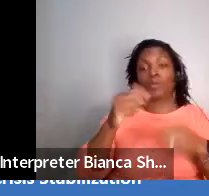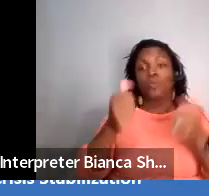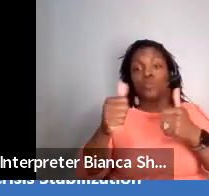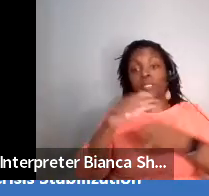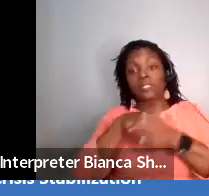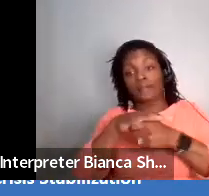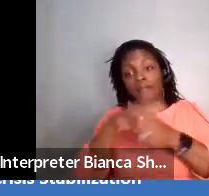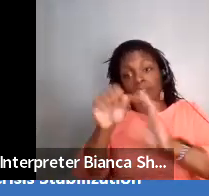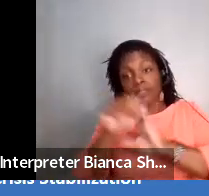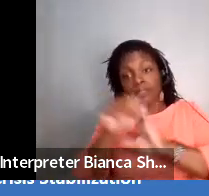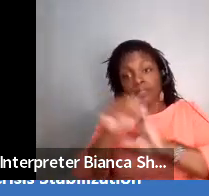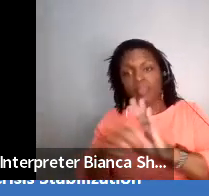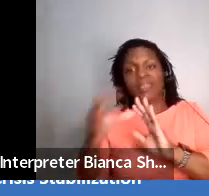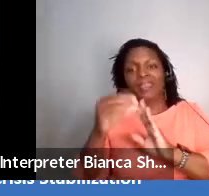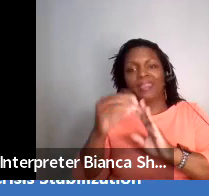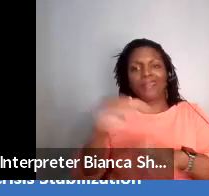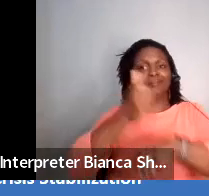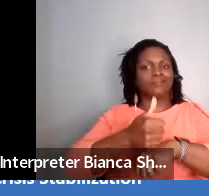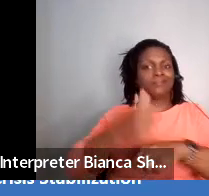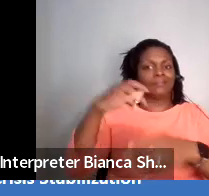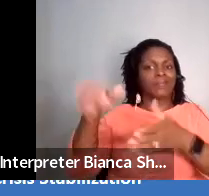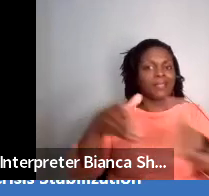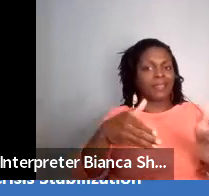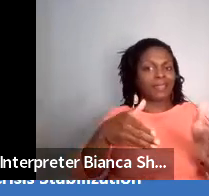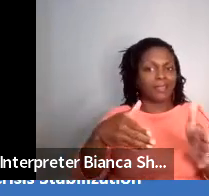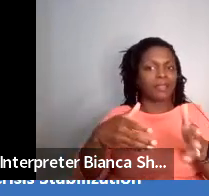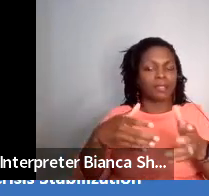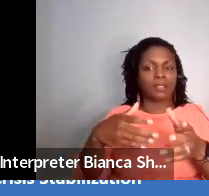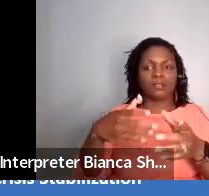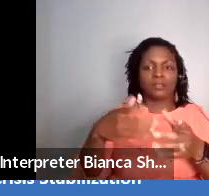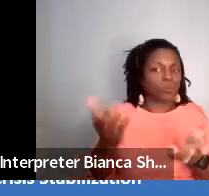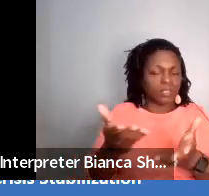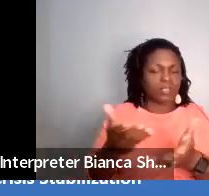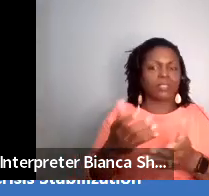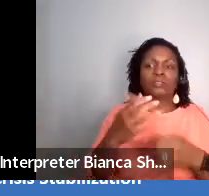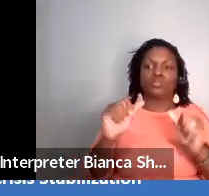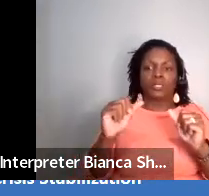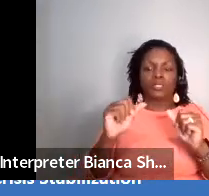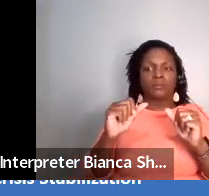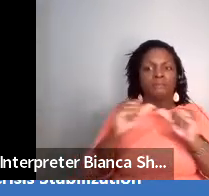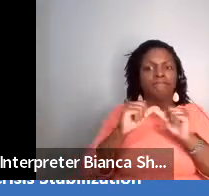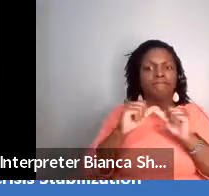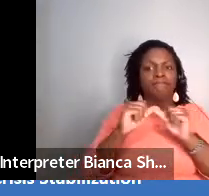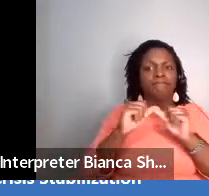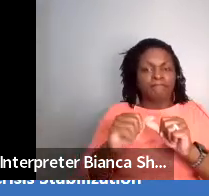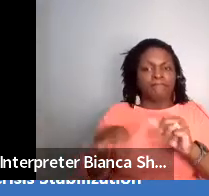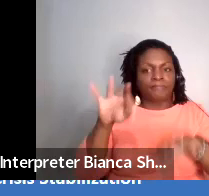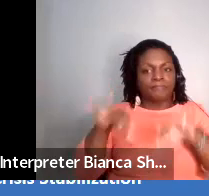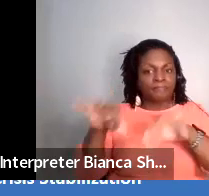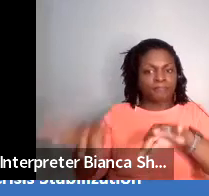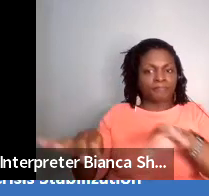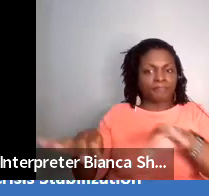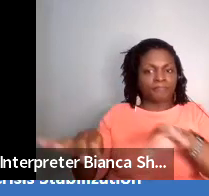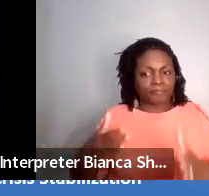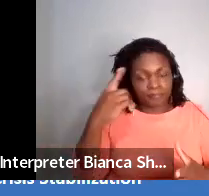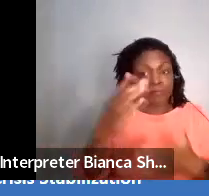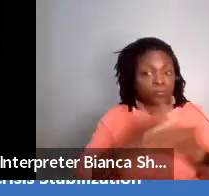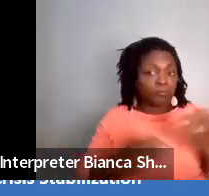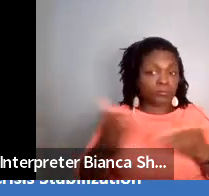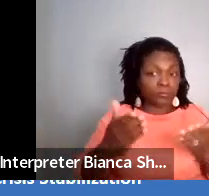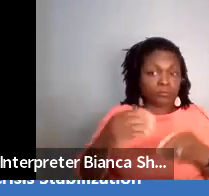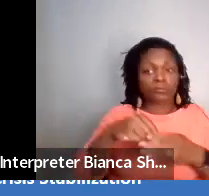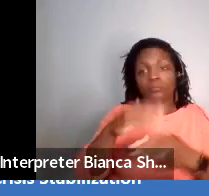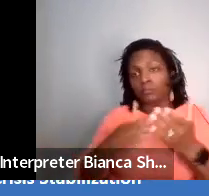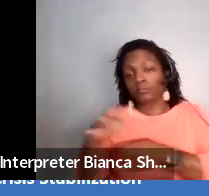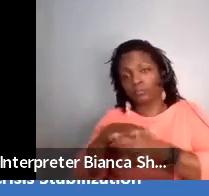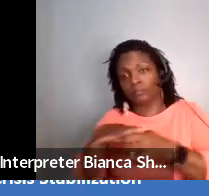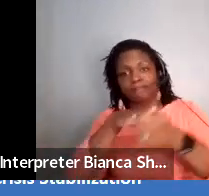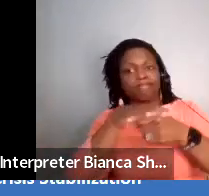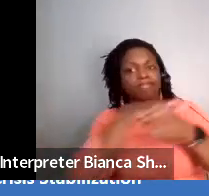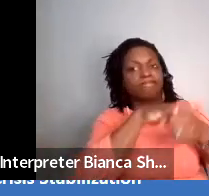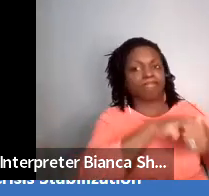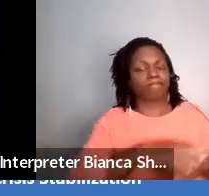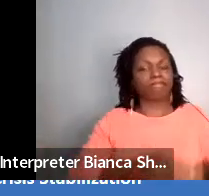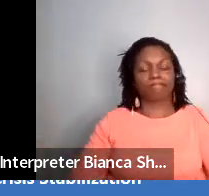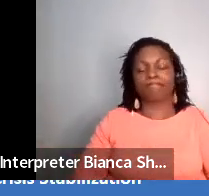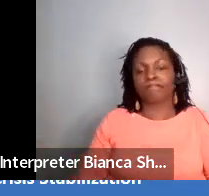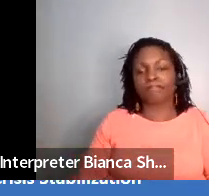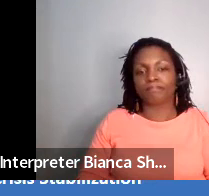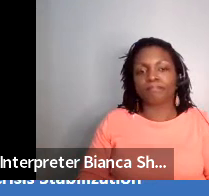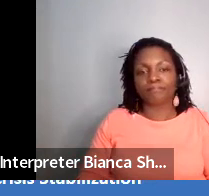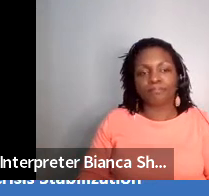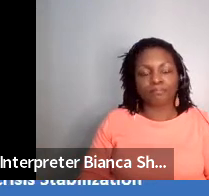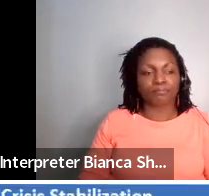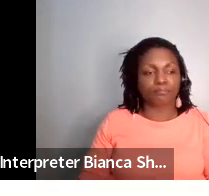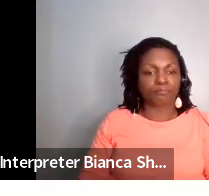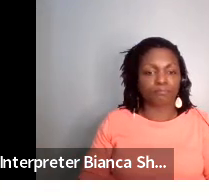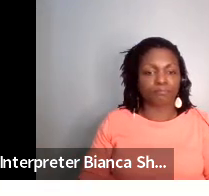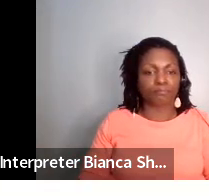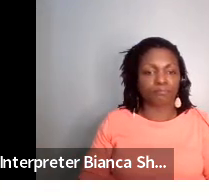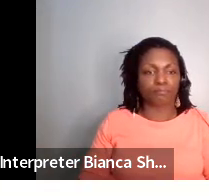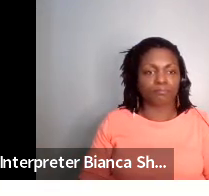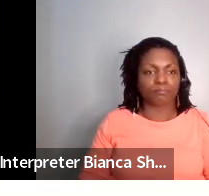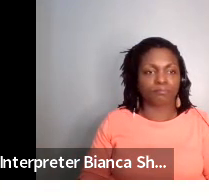And What is the implementation plan? and also continuing to work on identifying providers for some services and some areas in various areas of the system